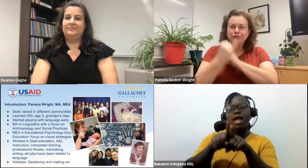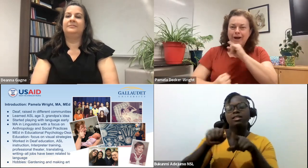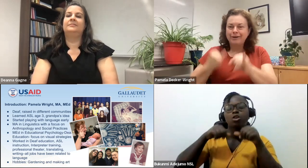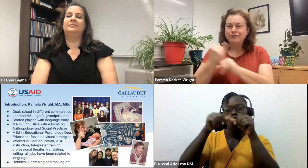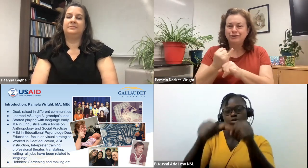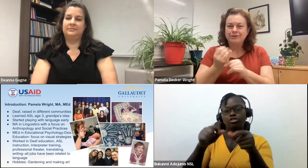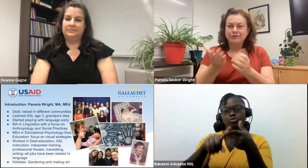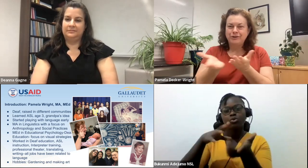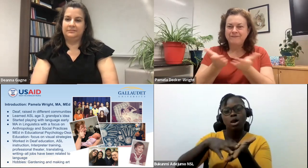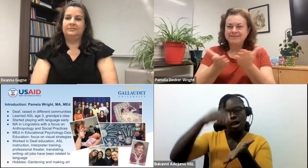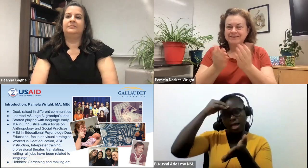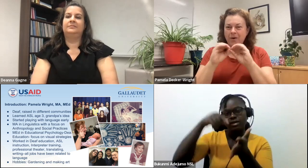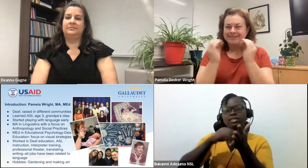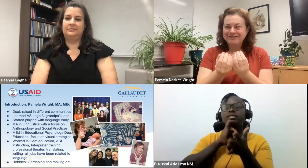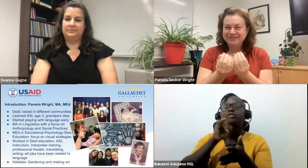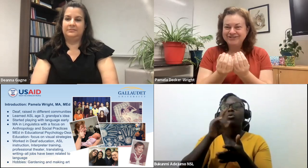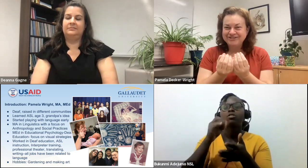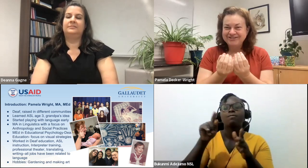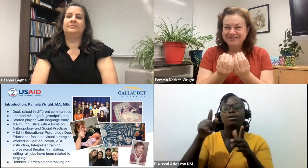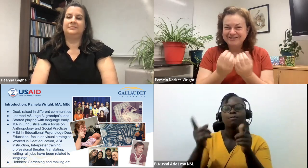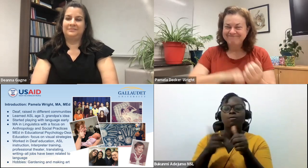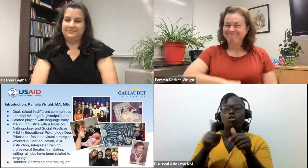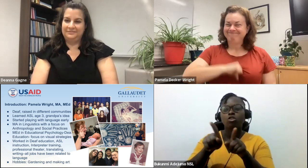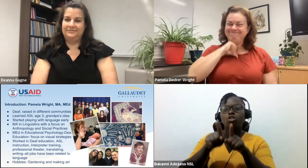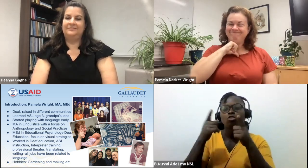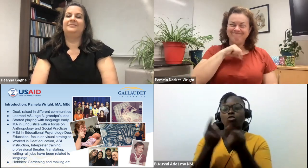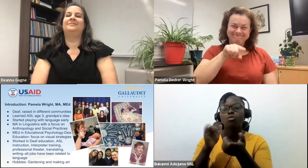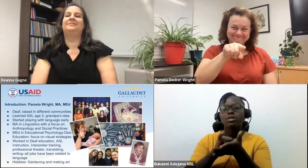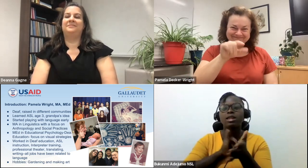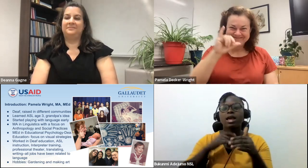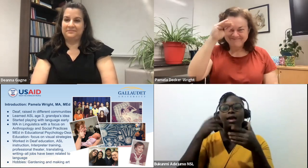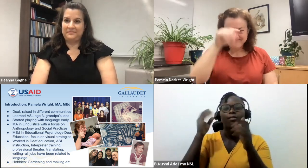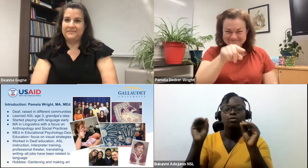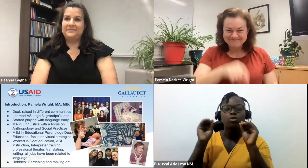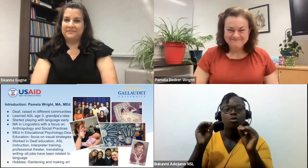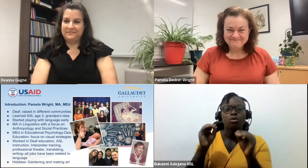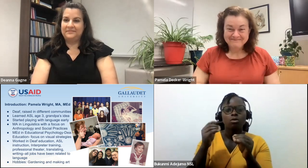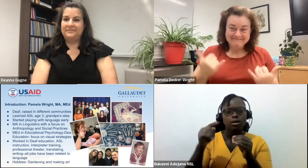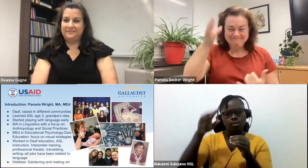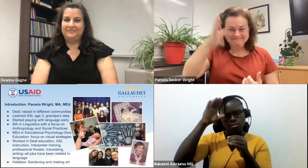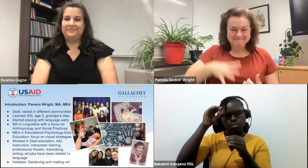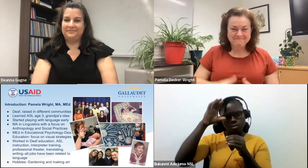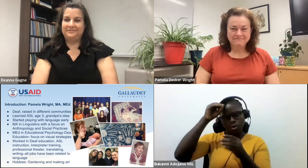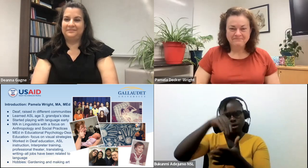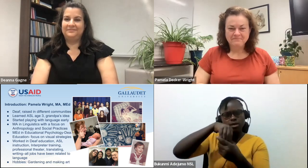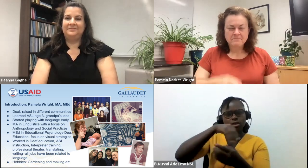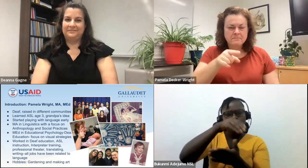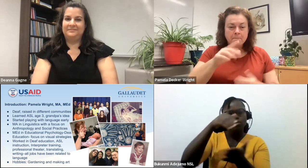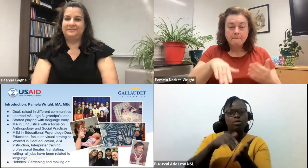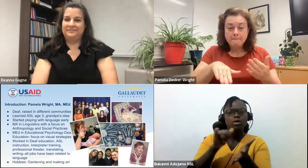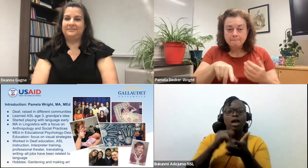He actually just set up a brand new International Service Organization. I'm. Incredibly proud of this guy that you see there